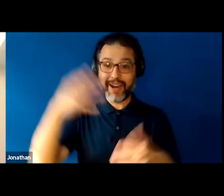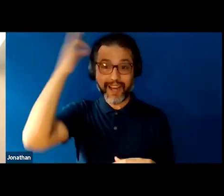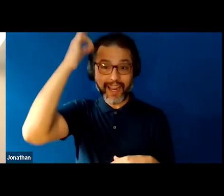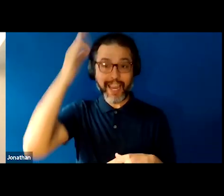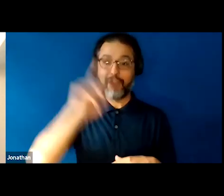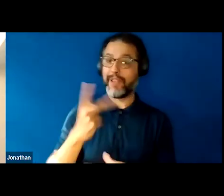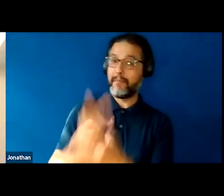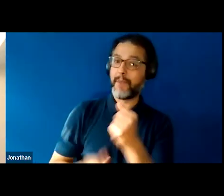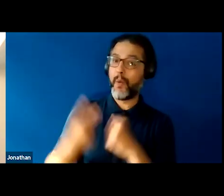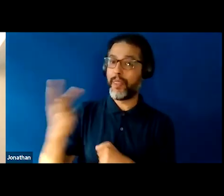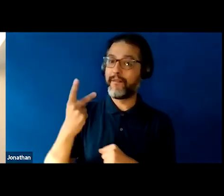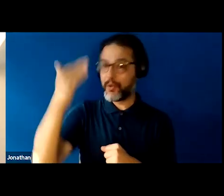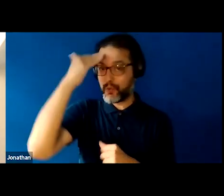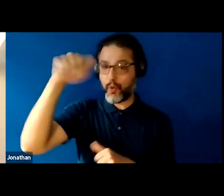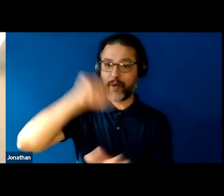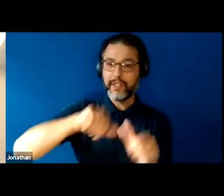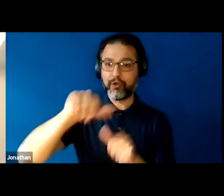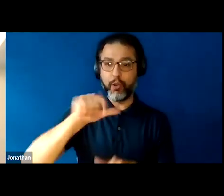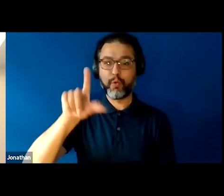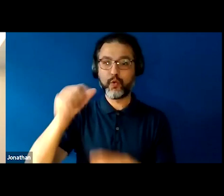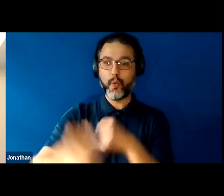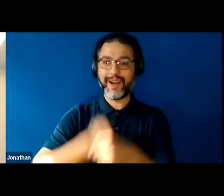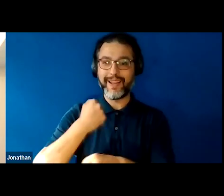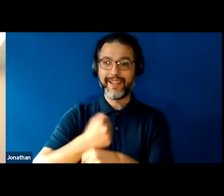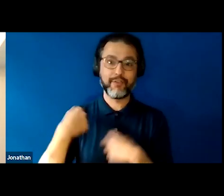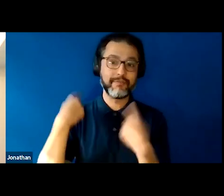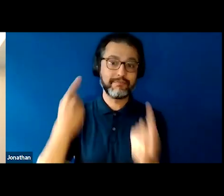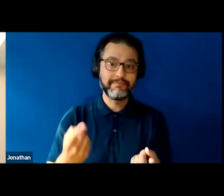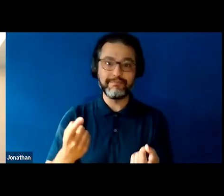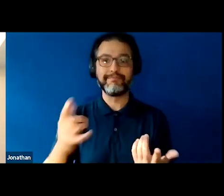I remember the first day I met you, when you walked into our studio.